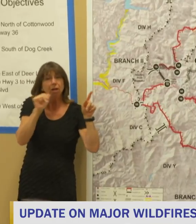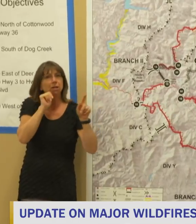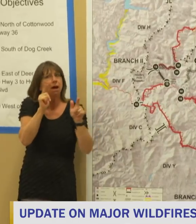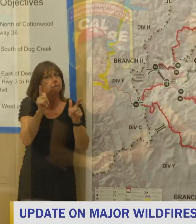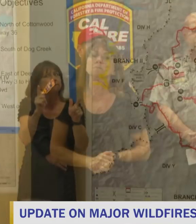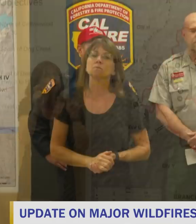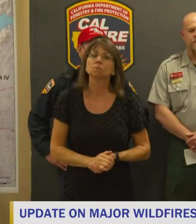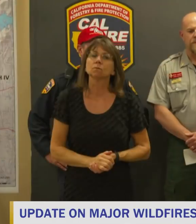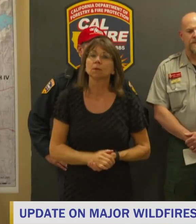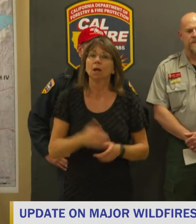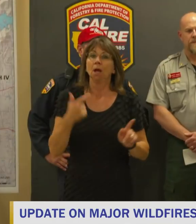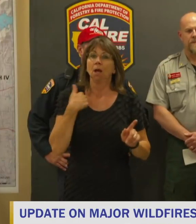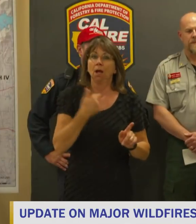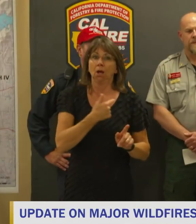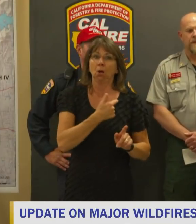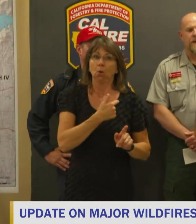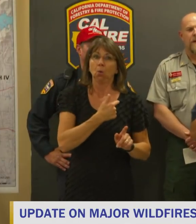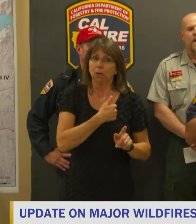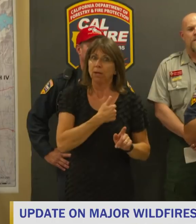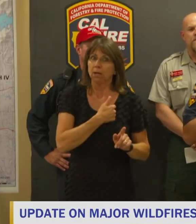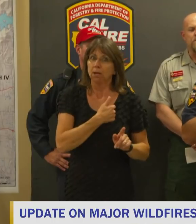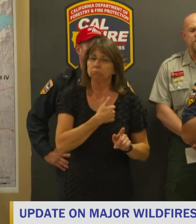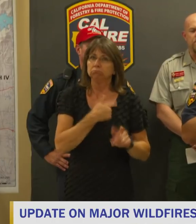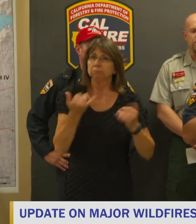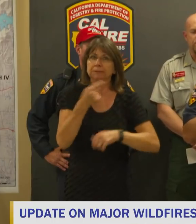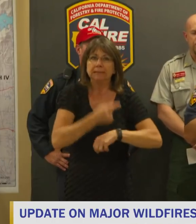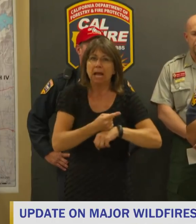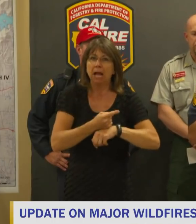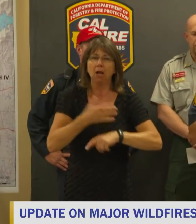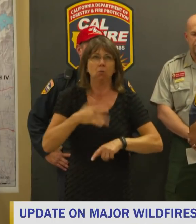we're feeling a lot more optimistic today as we are starting to gain some